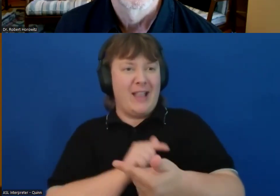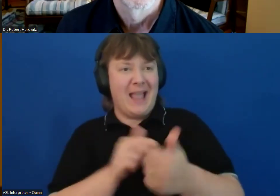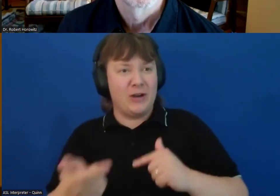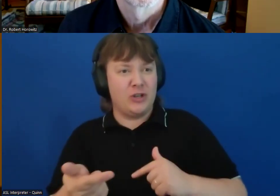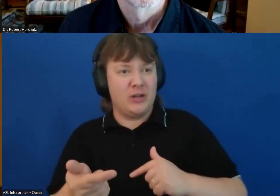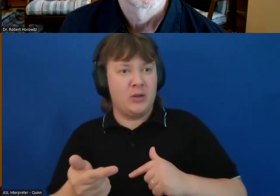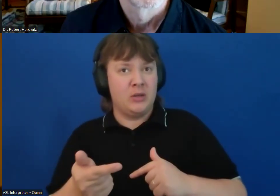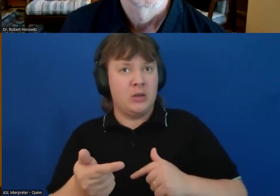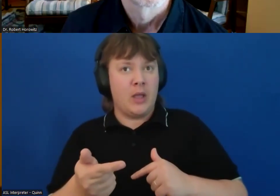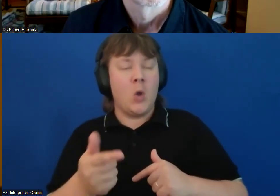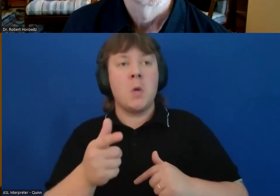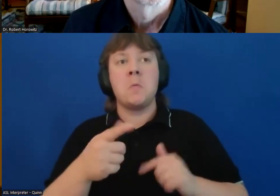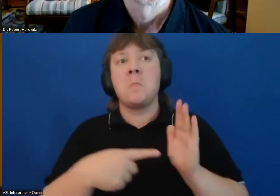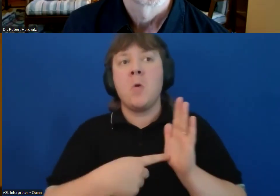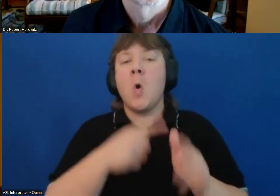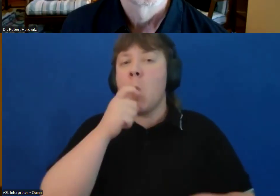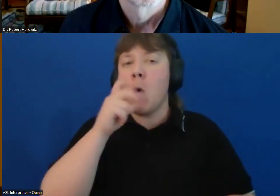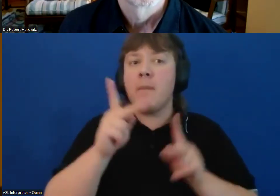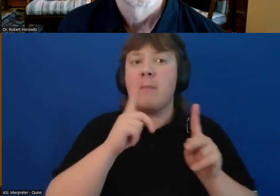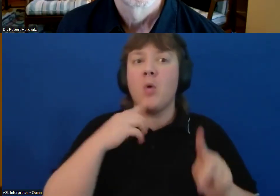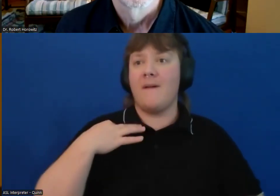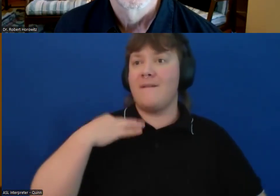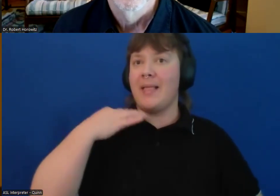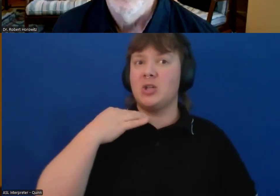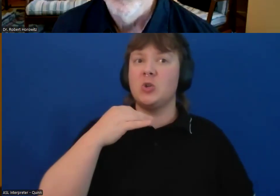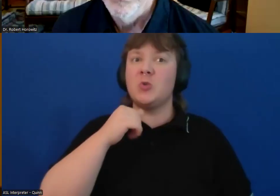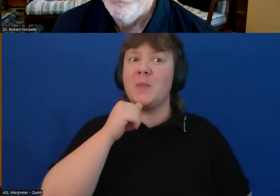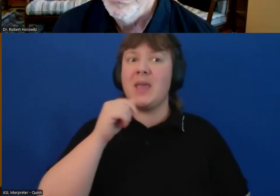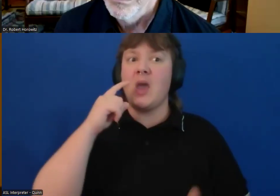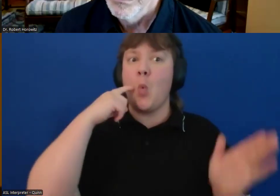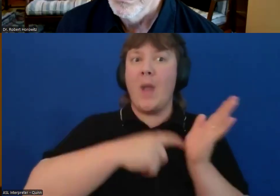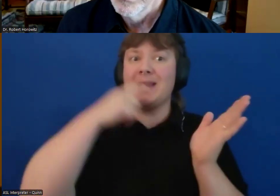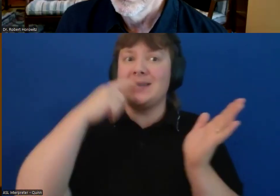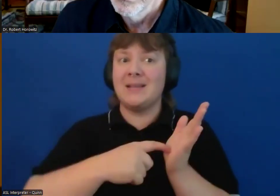the witnesses, the non-connected uh witnesses to people's statements? And how many are going to